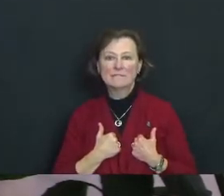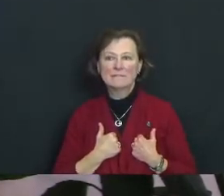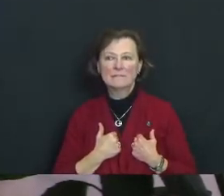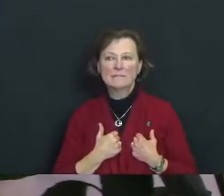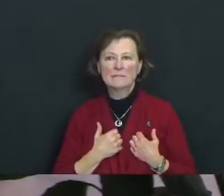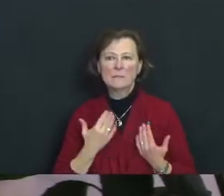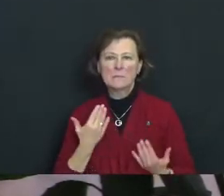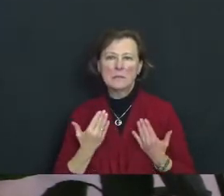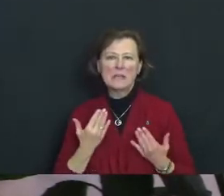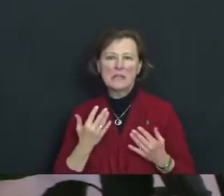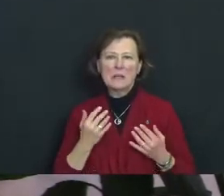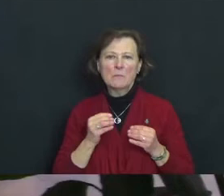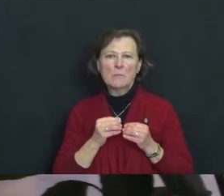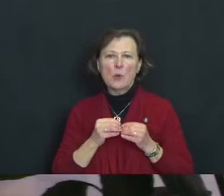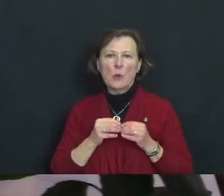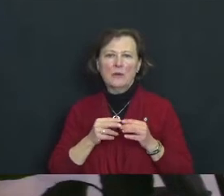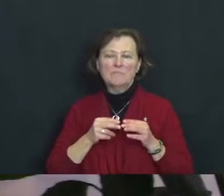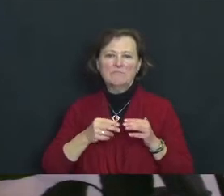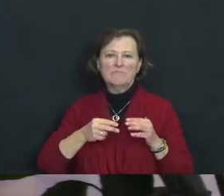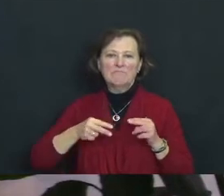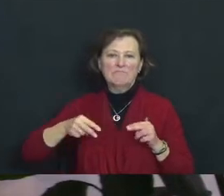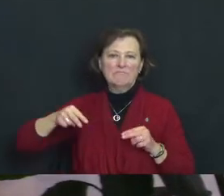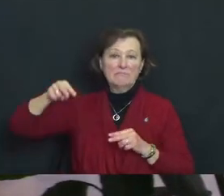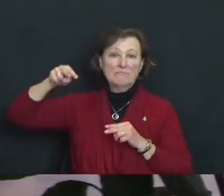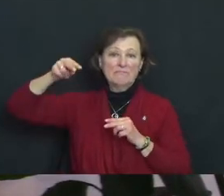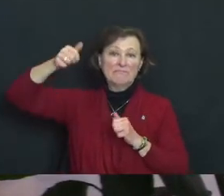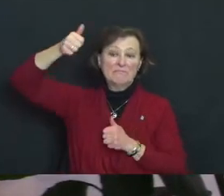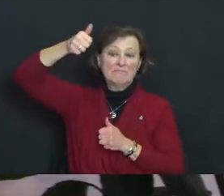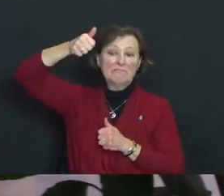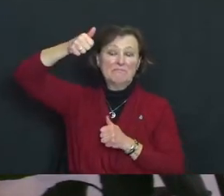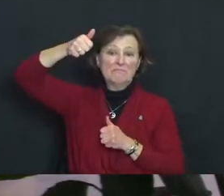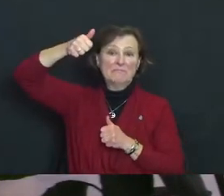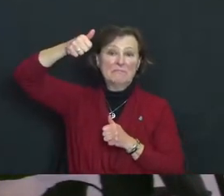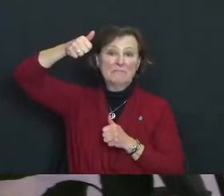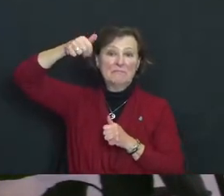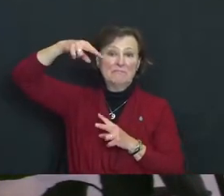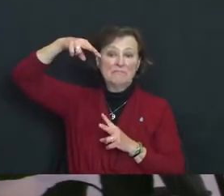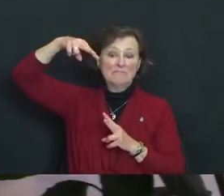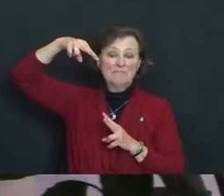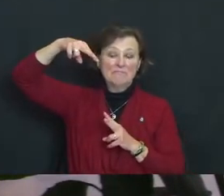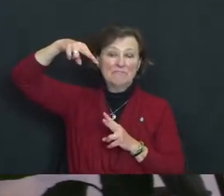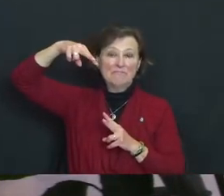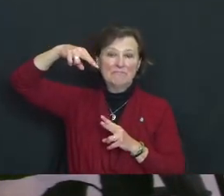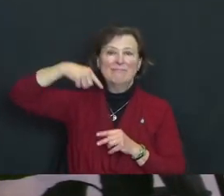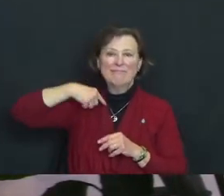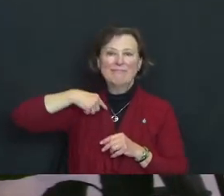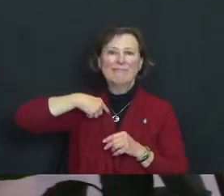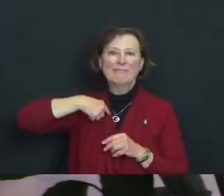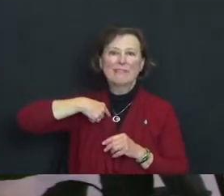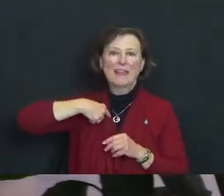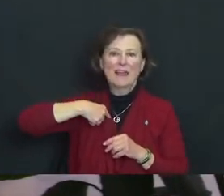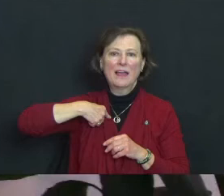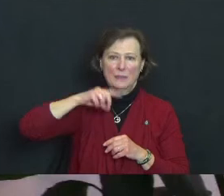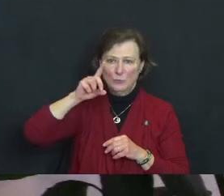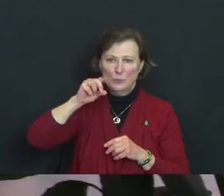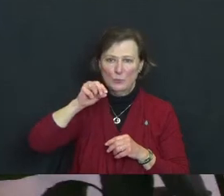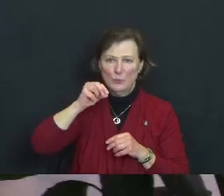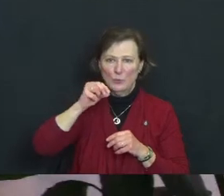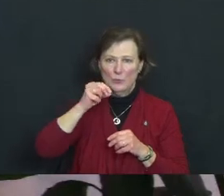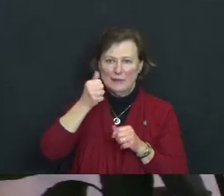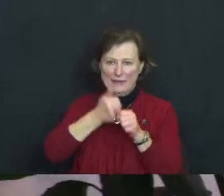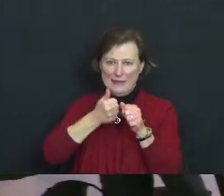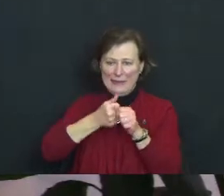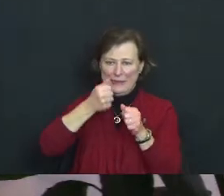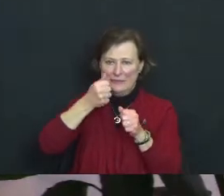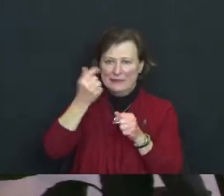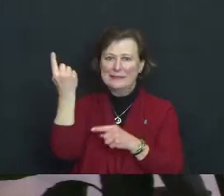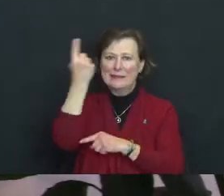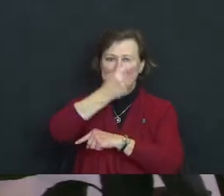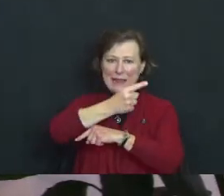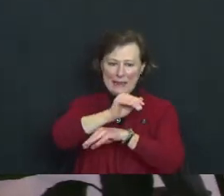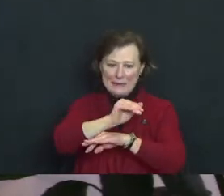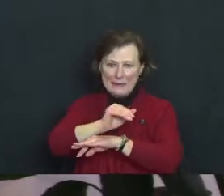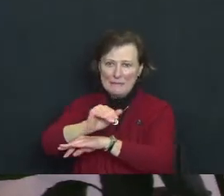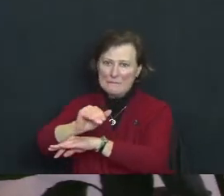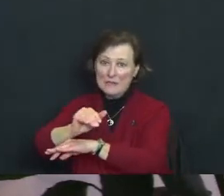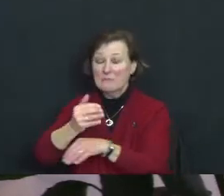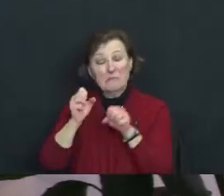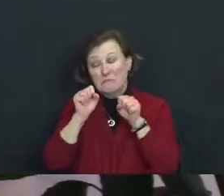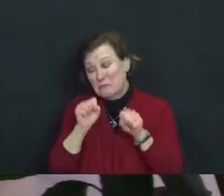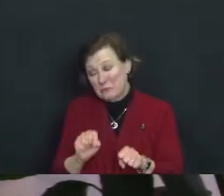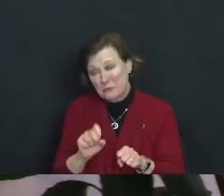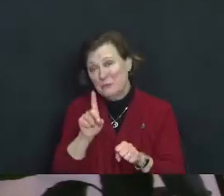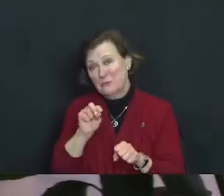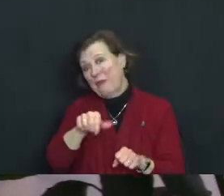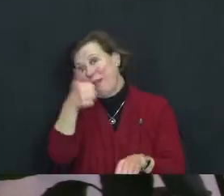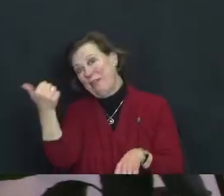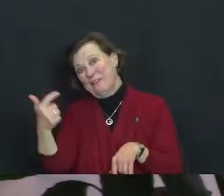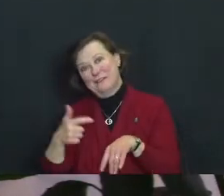I do so at the end of the day, could be another time.